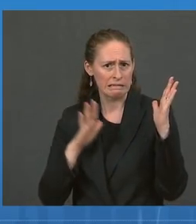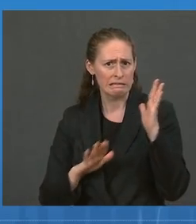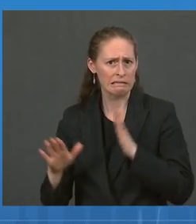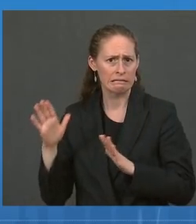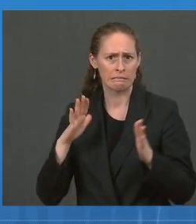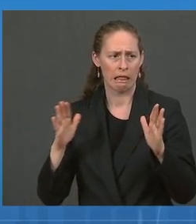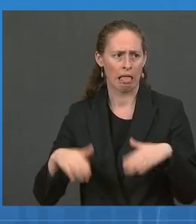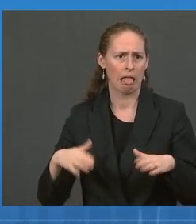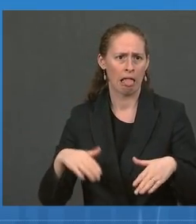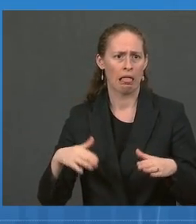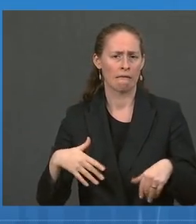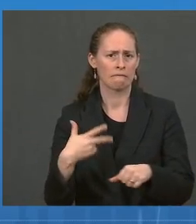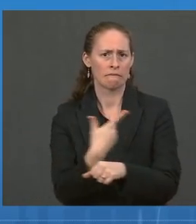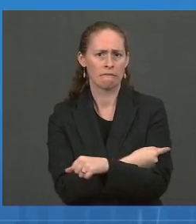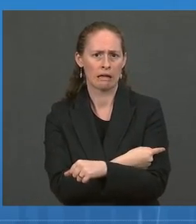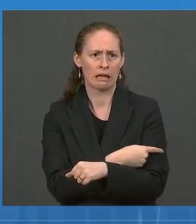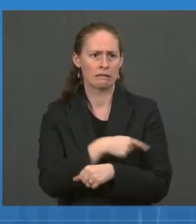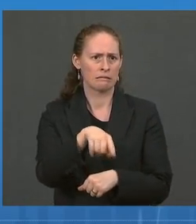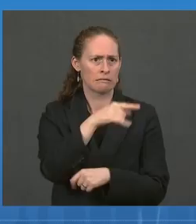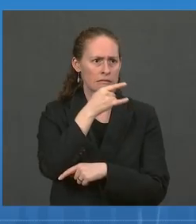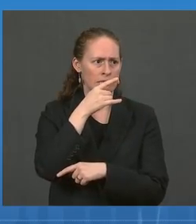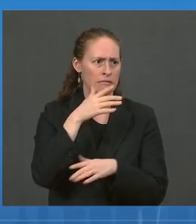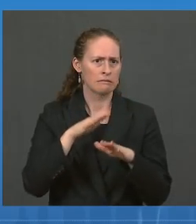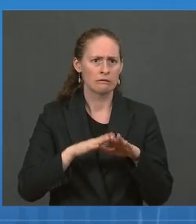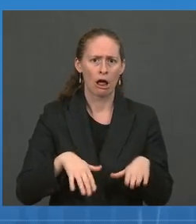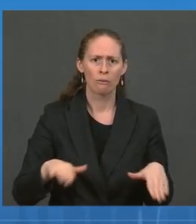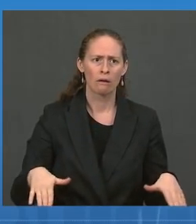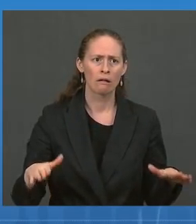And there are some superintendents in our state